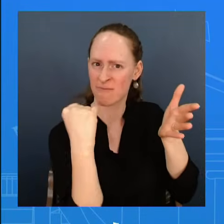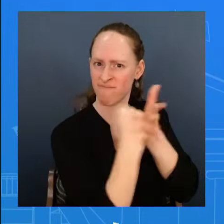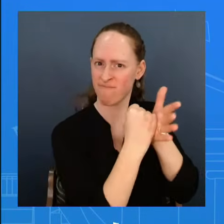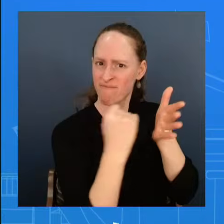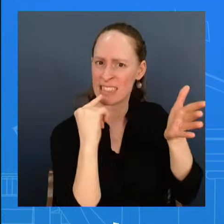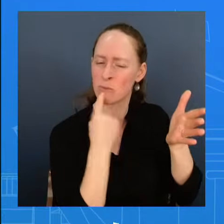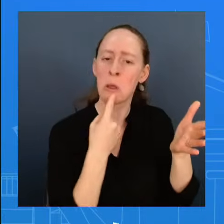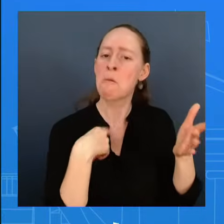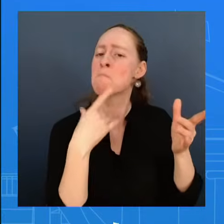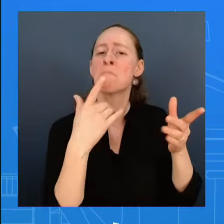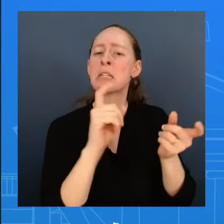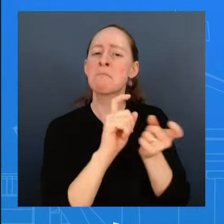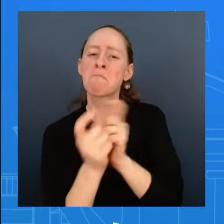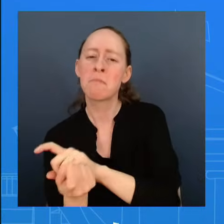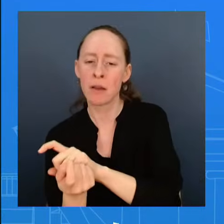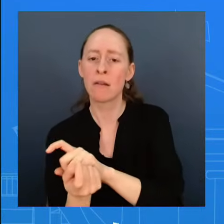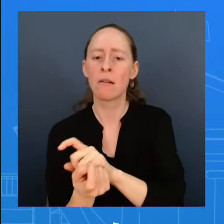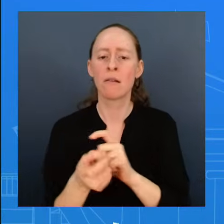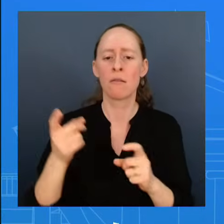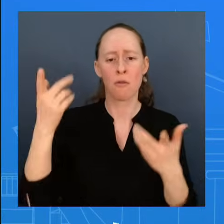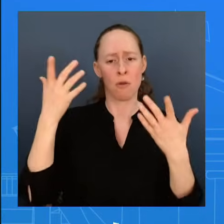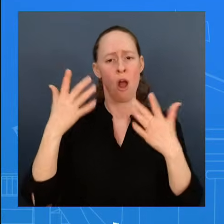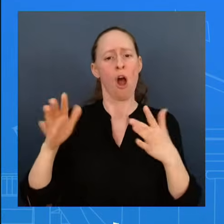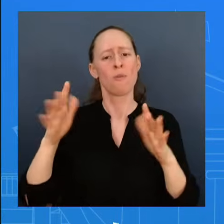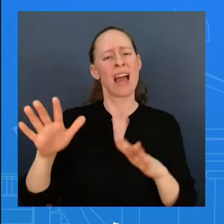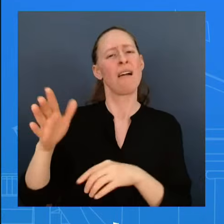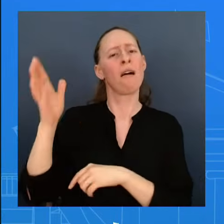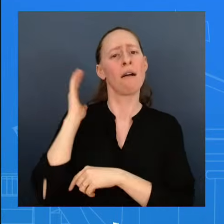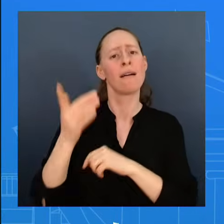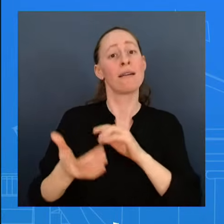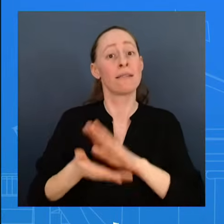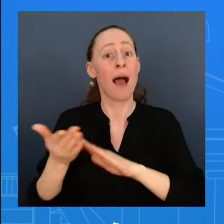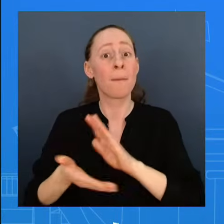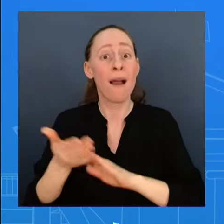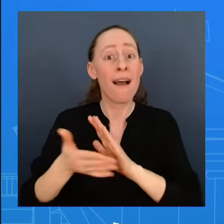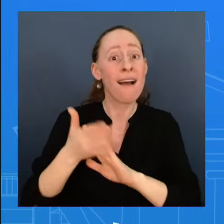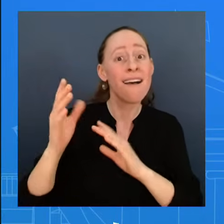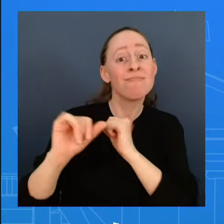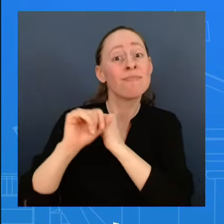And he said no person, no American who possess marijuana --